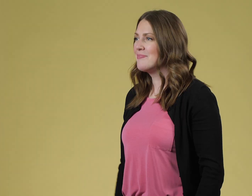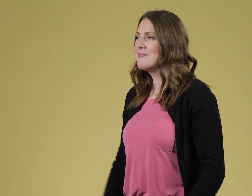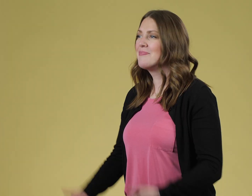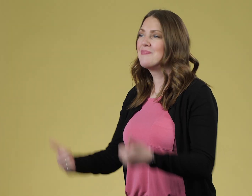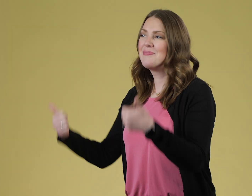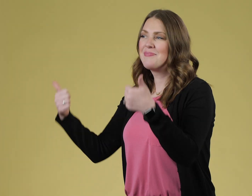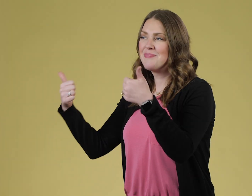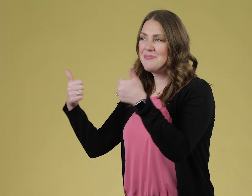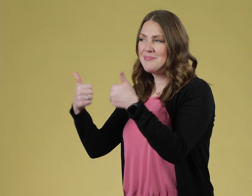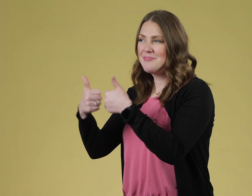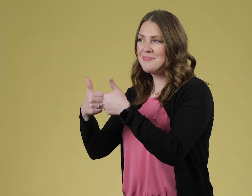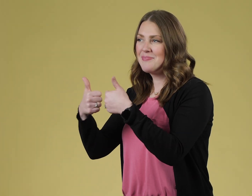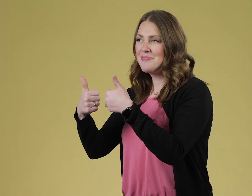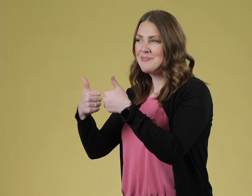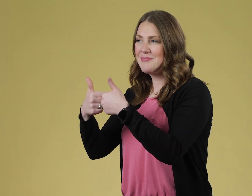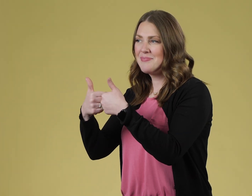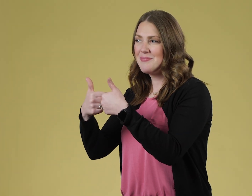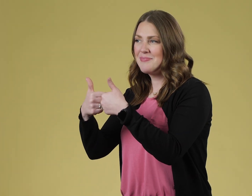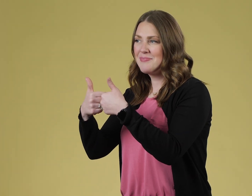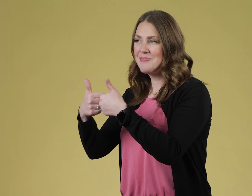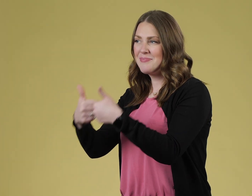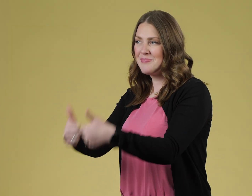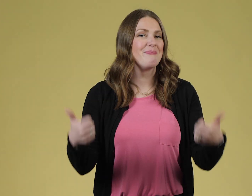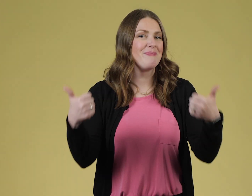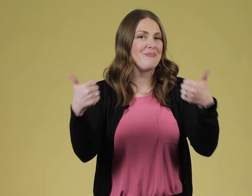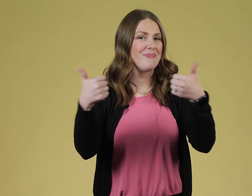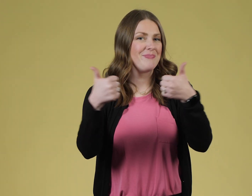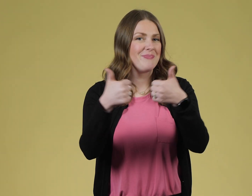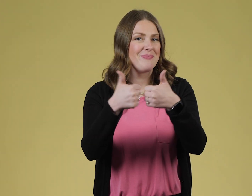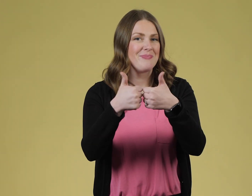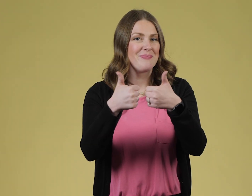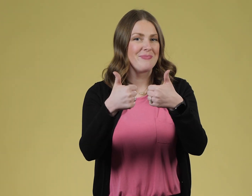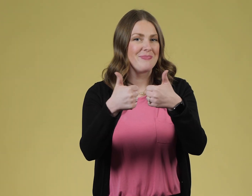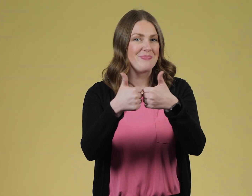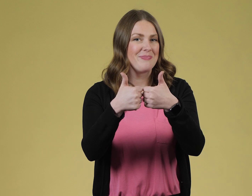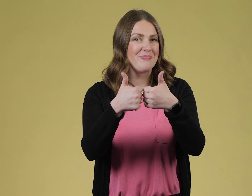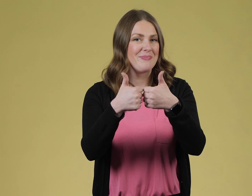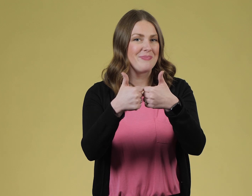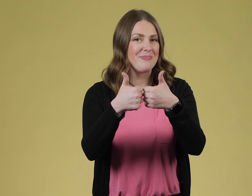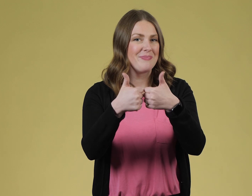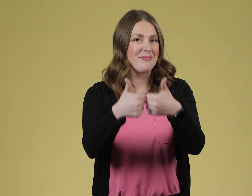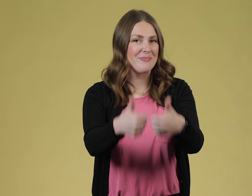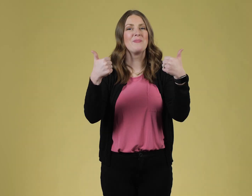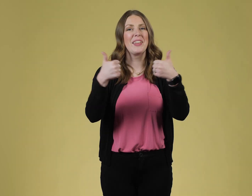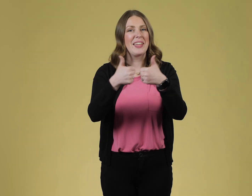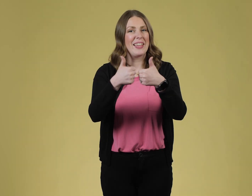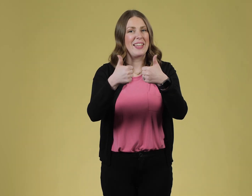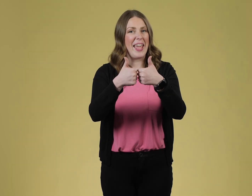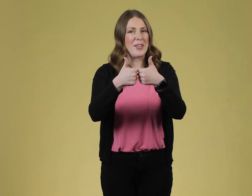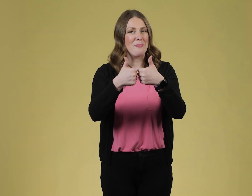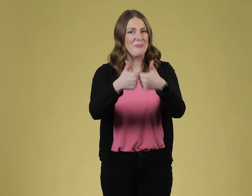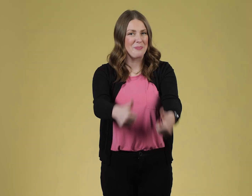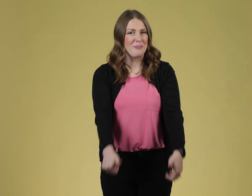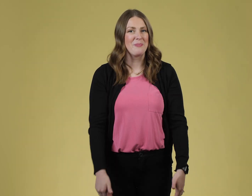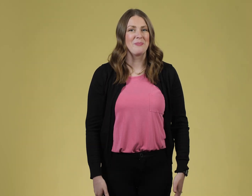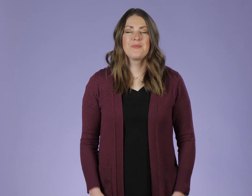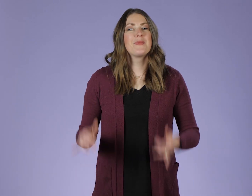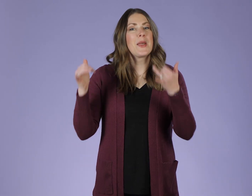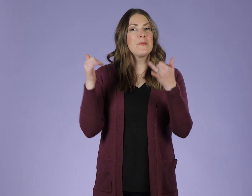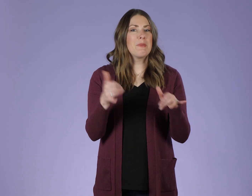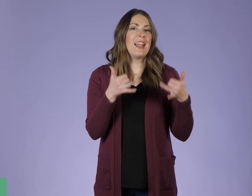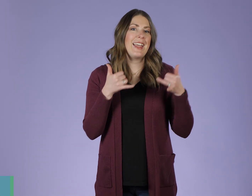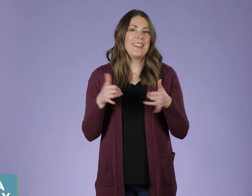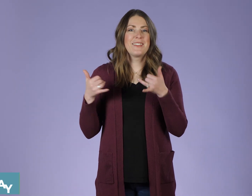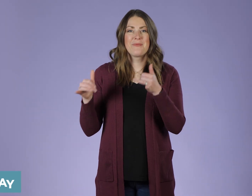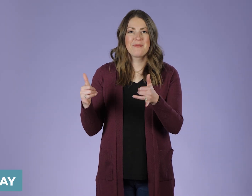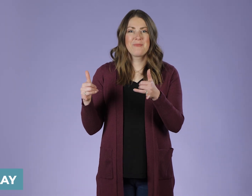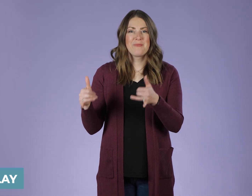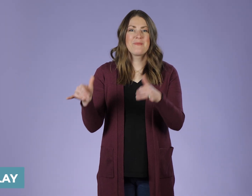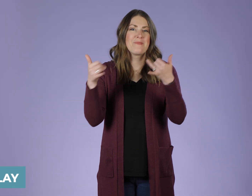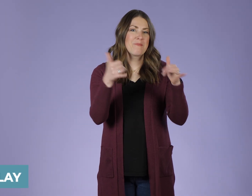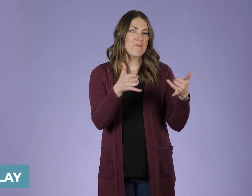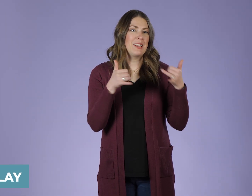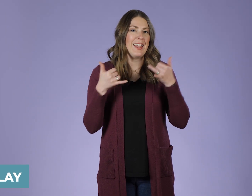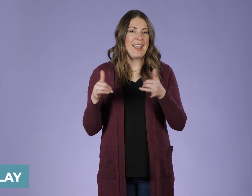They're coming up against each other like people going against each other in a game 'game.' 'Play, play',